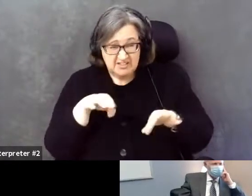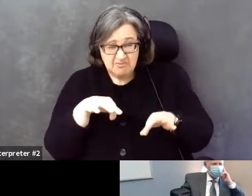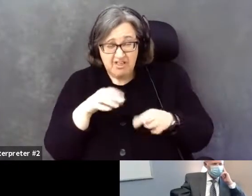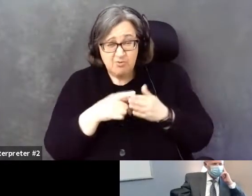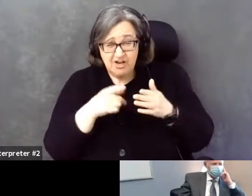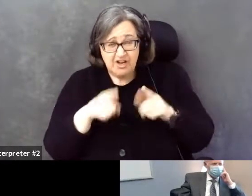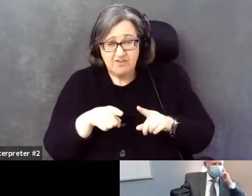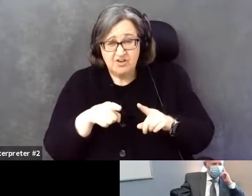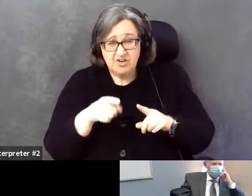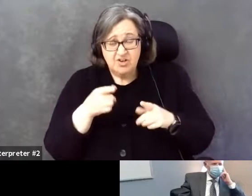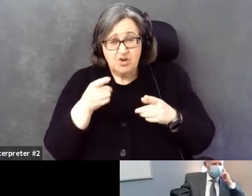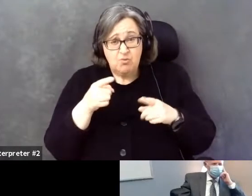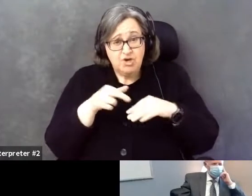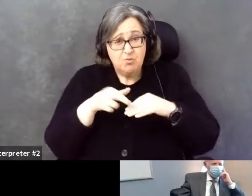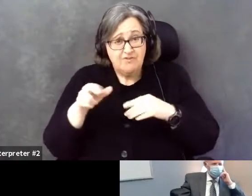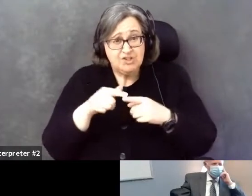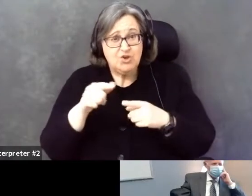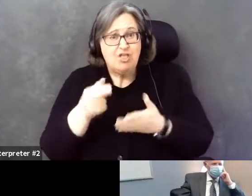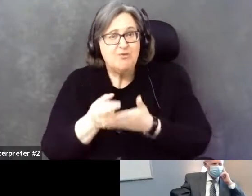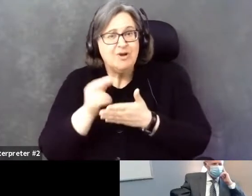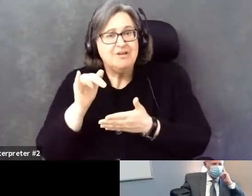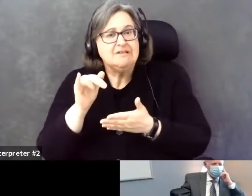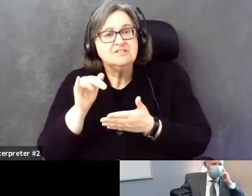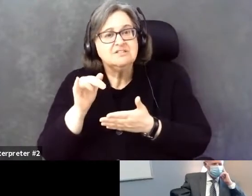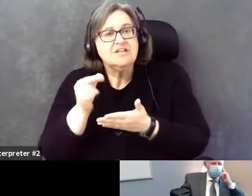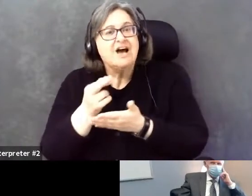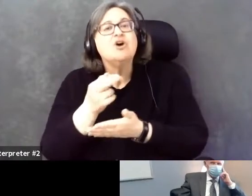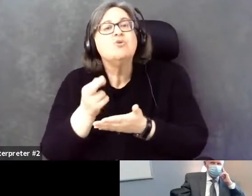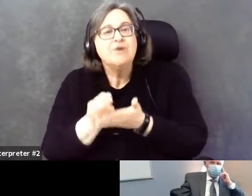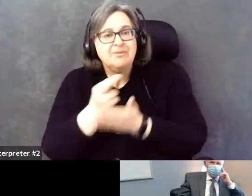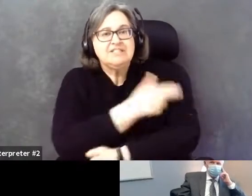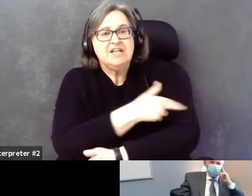when you were referred to the rehabilitation hospital of Indiana?